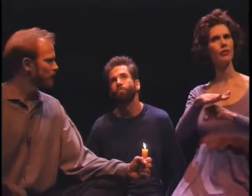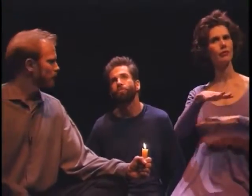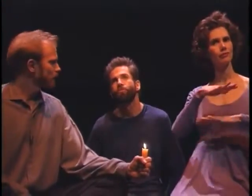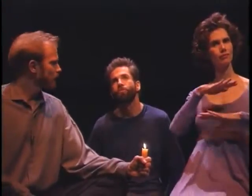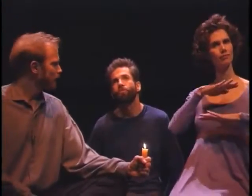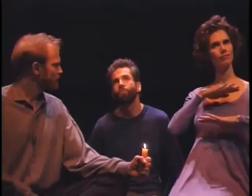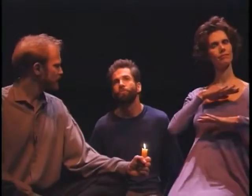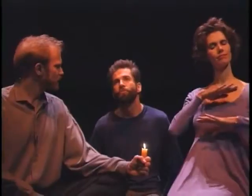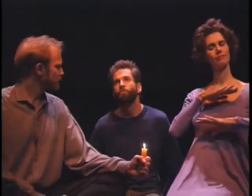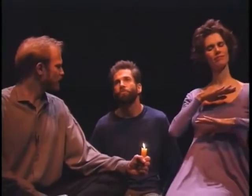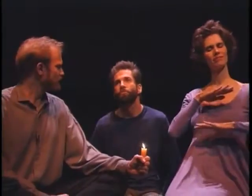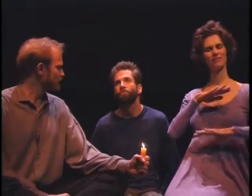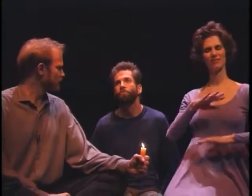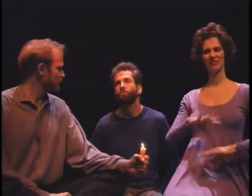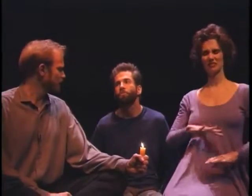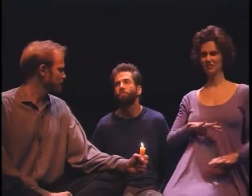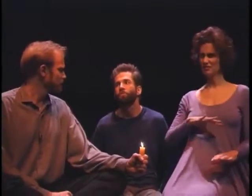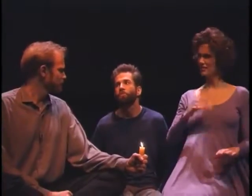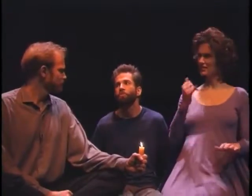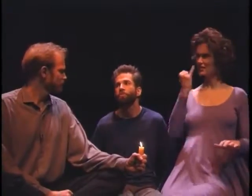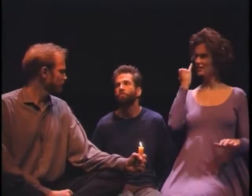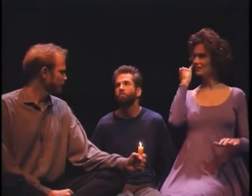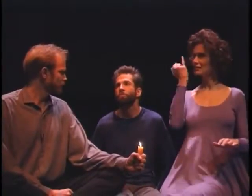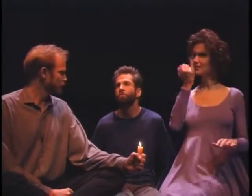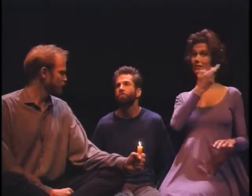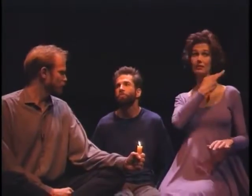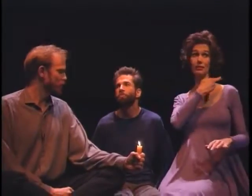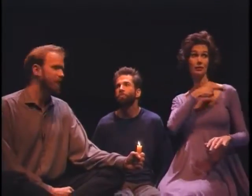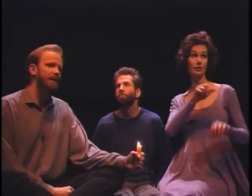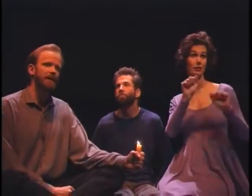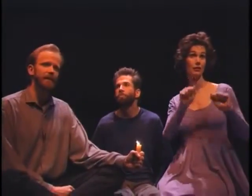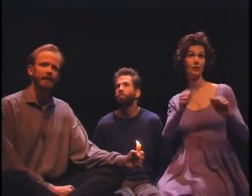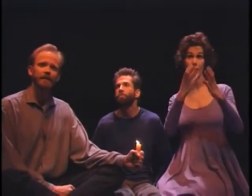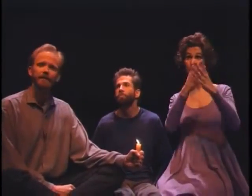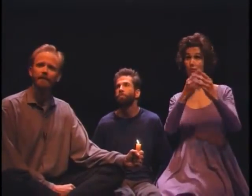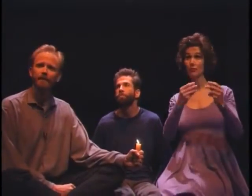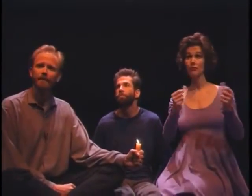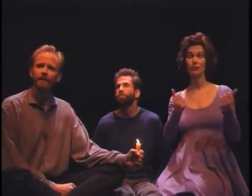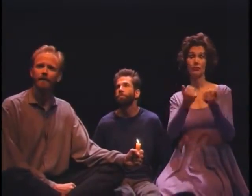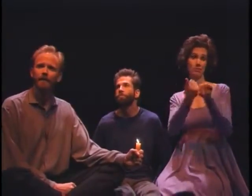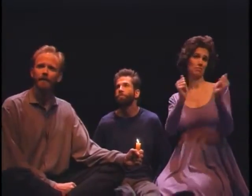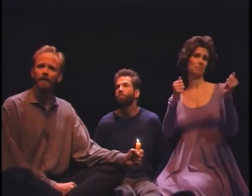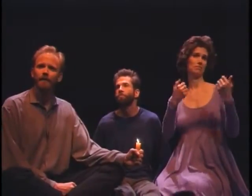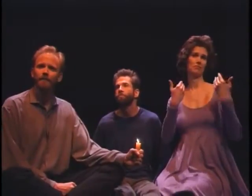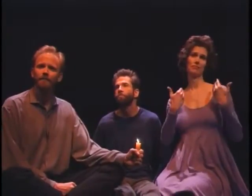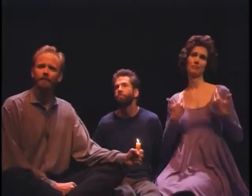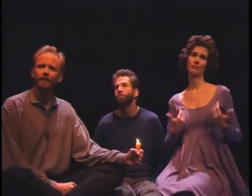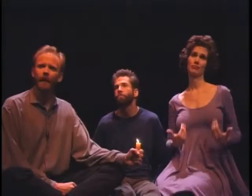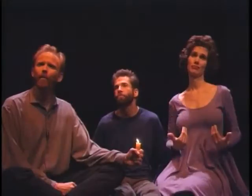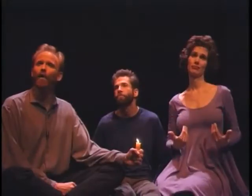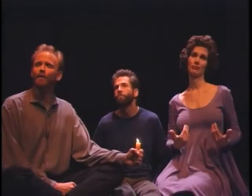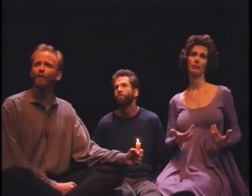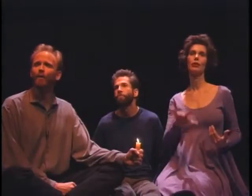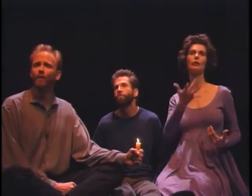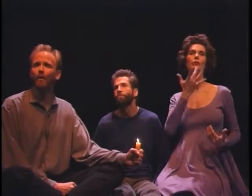I resent the possibility of religion healing me I want to work with what is